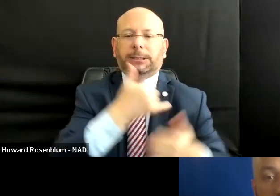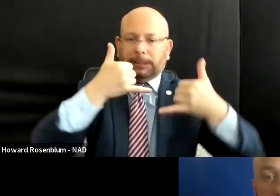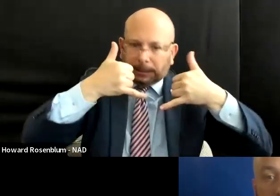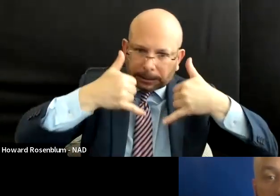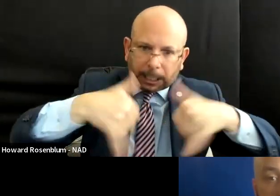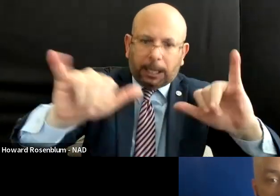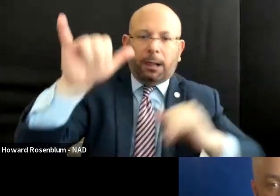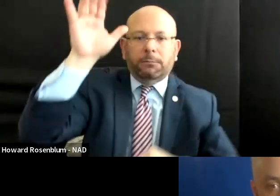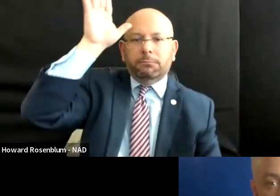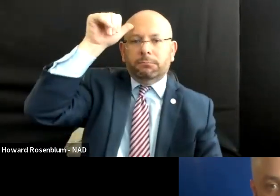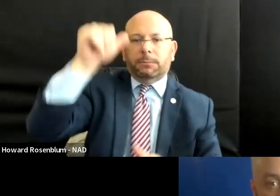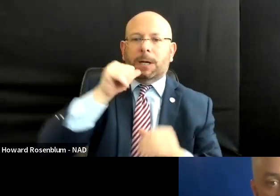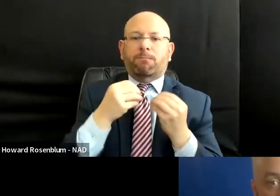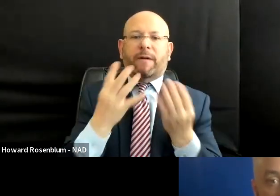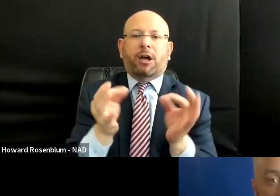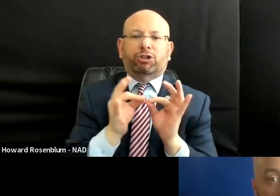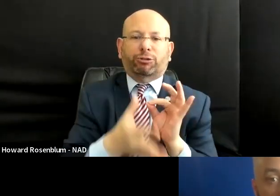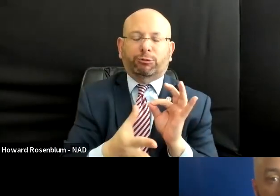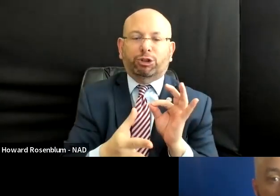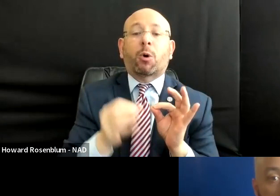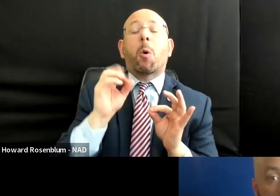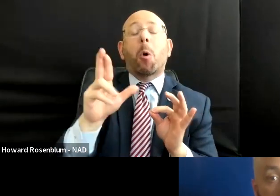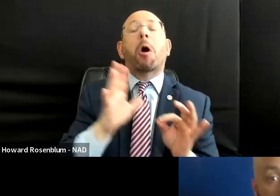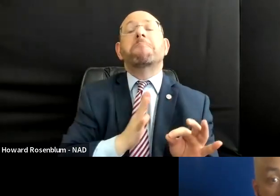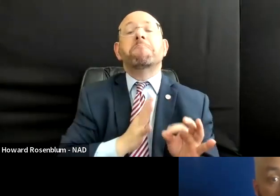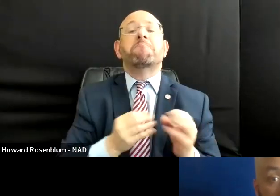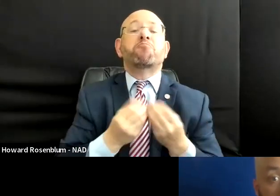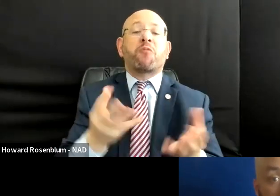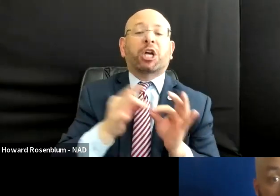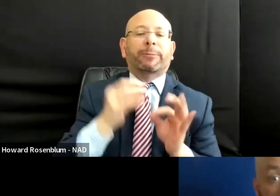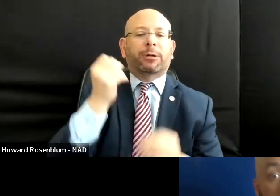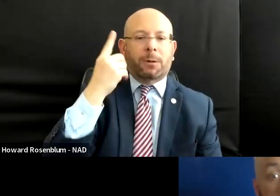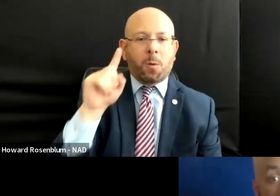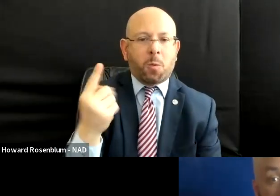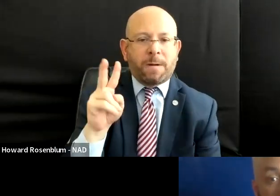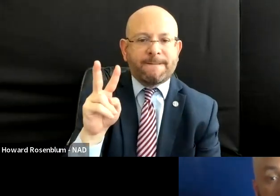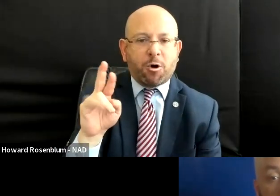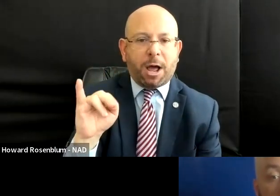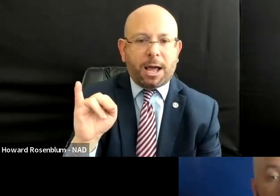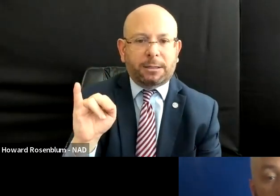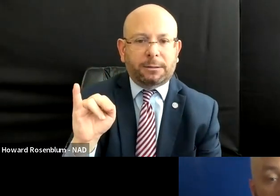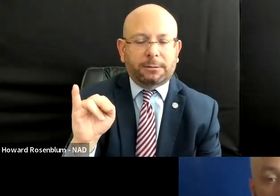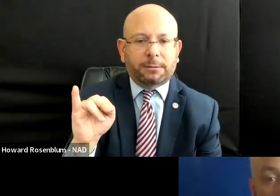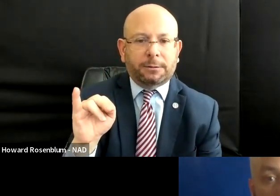unfortunately, to recognize the rights they were supposed to be following. ASL was one of the areas that a